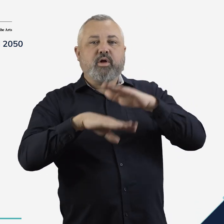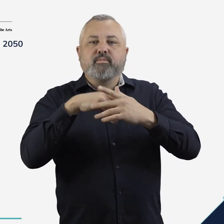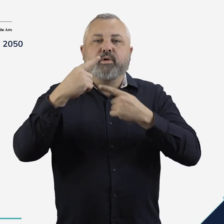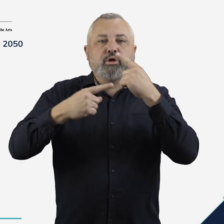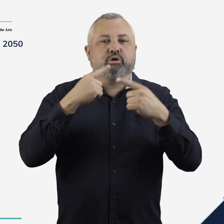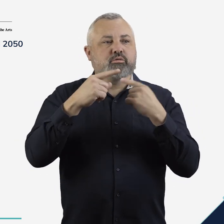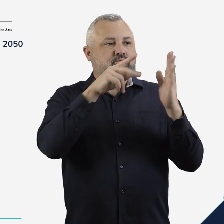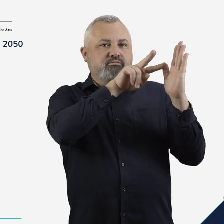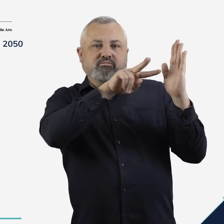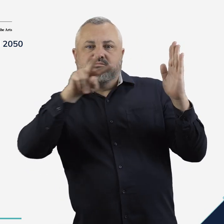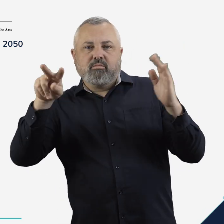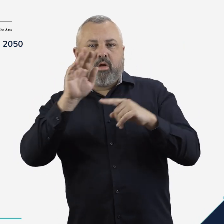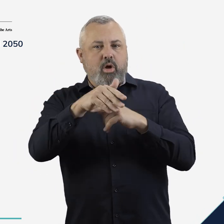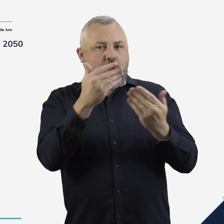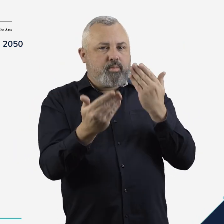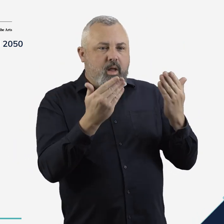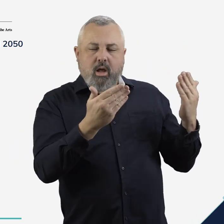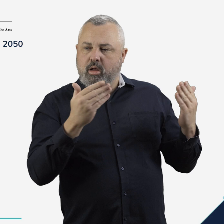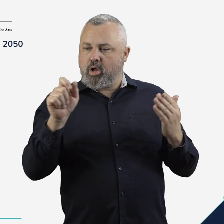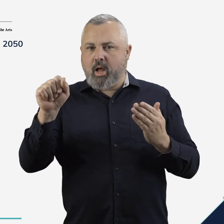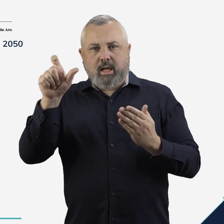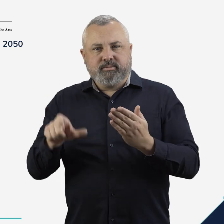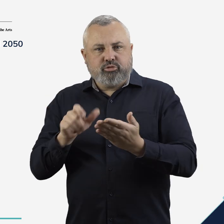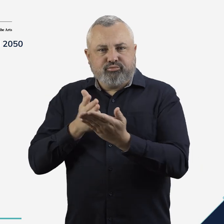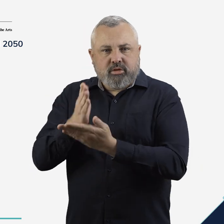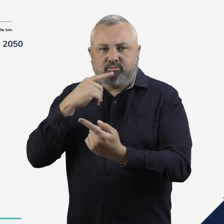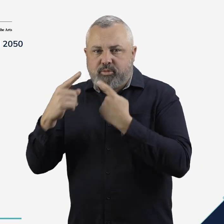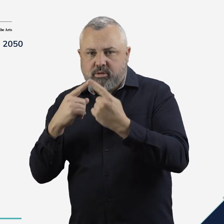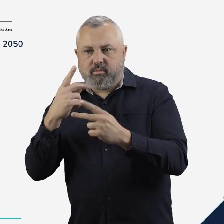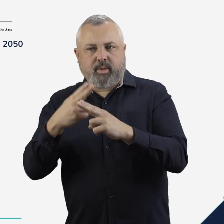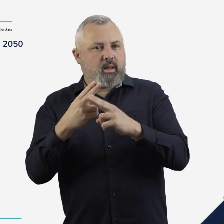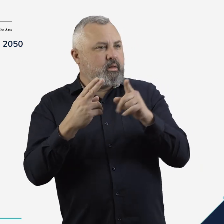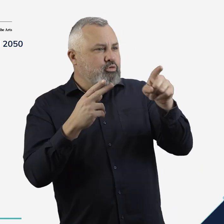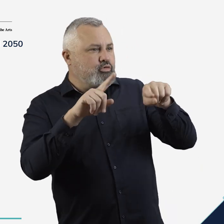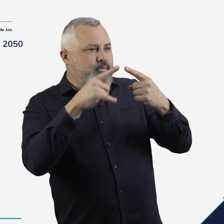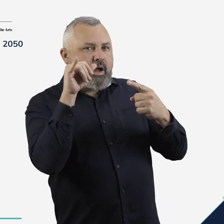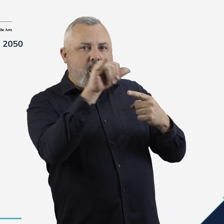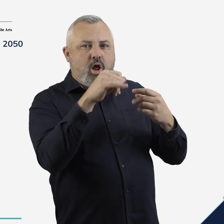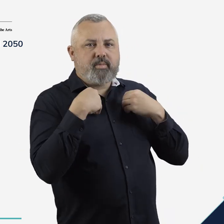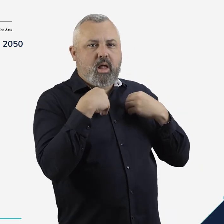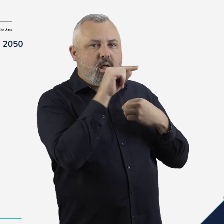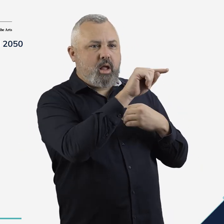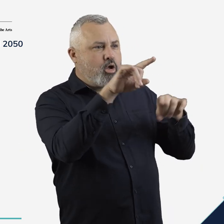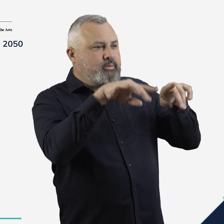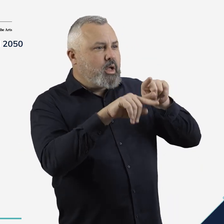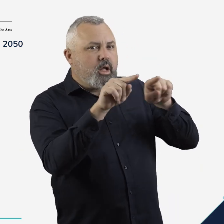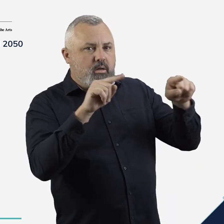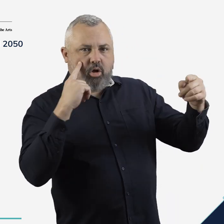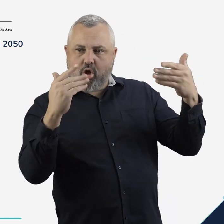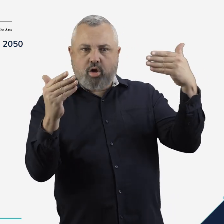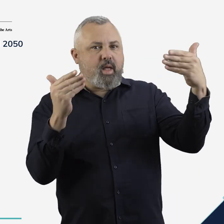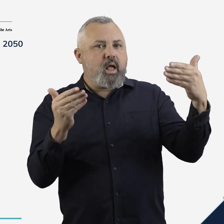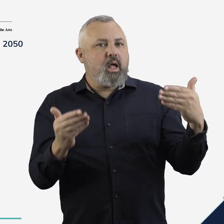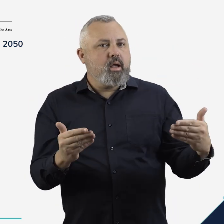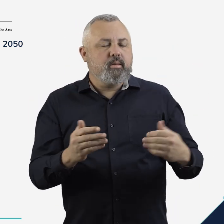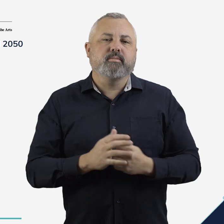comparable consumer rights information across Australian airlines.